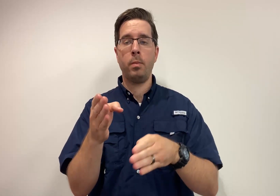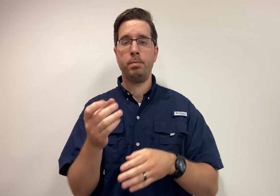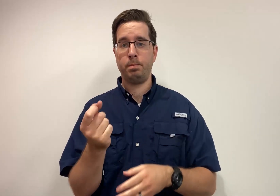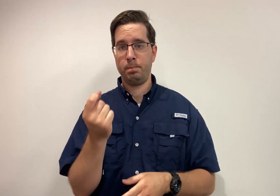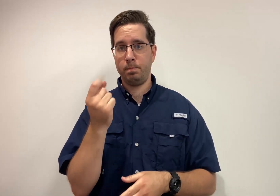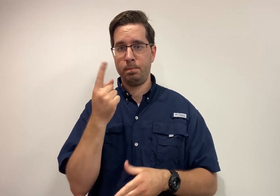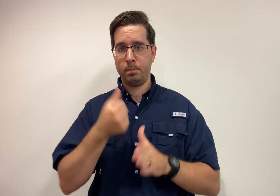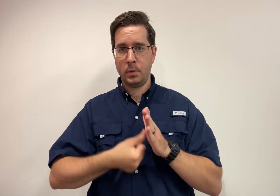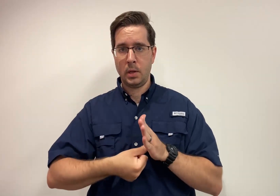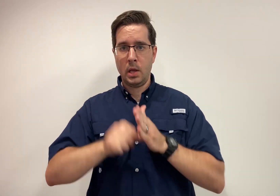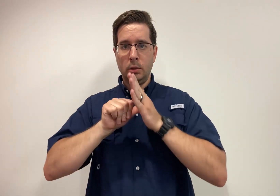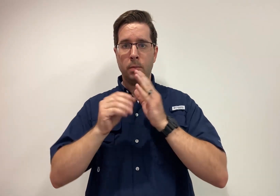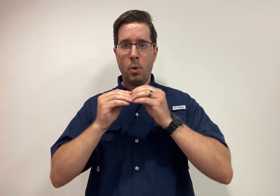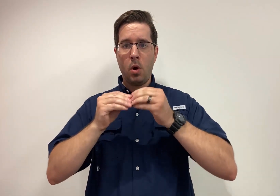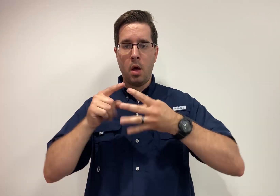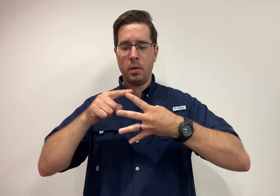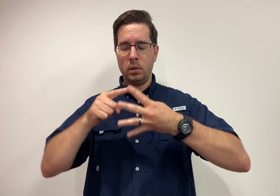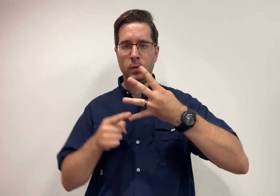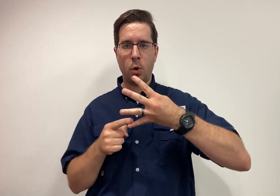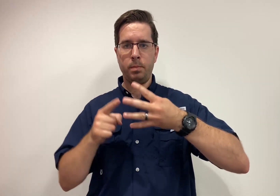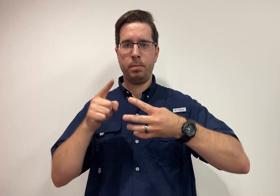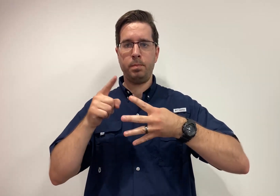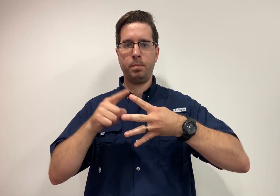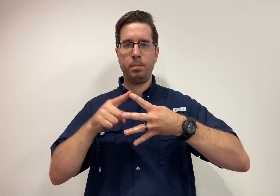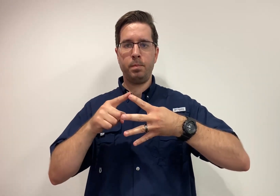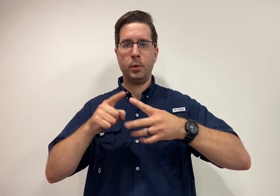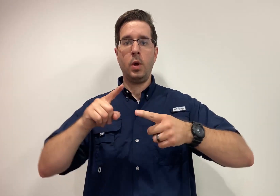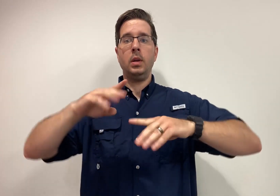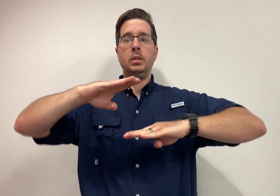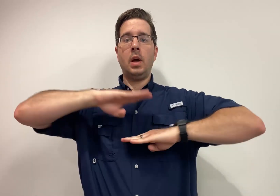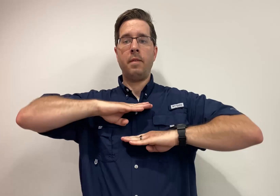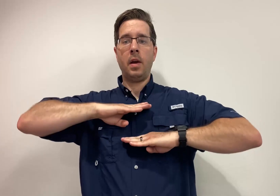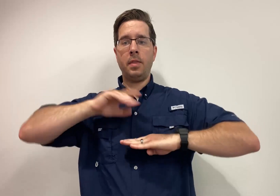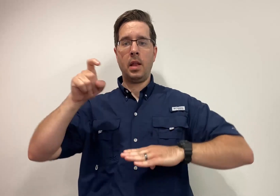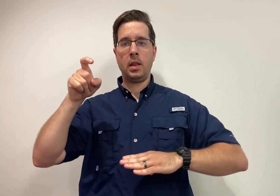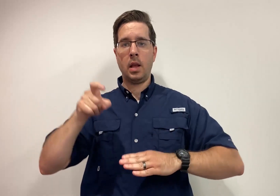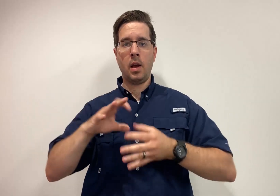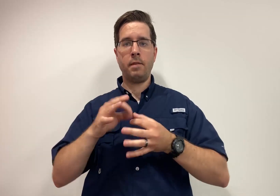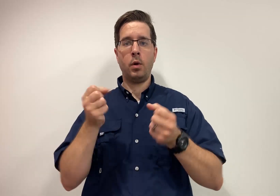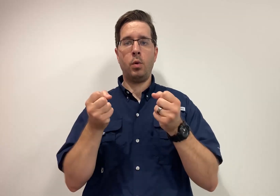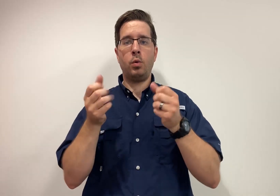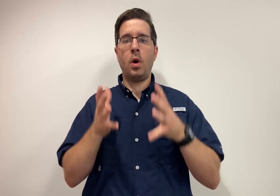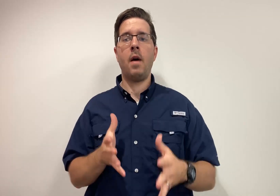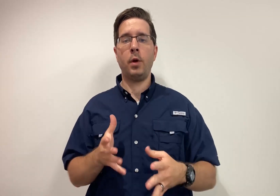The emphasis is more (1) on satisfying the need of the driver,